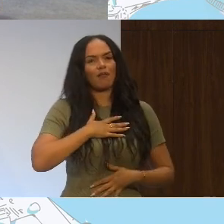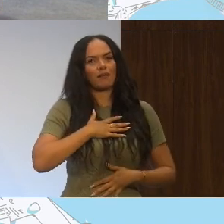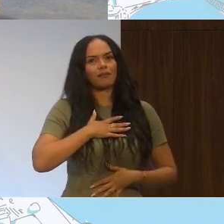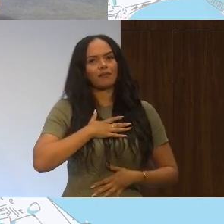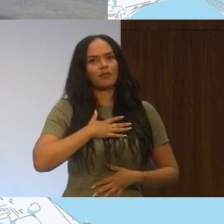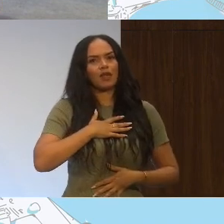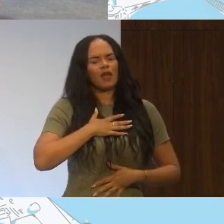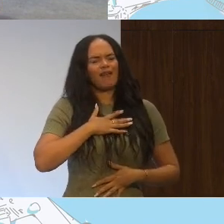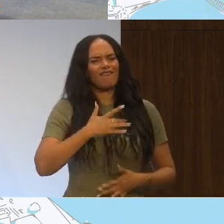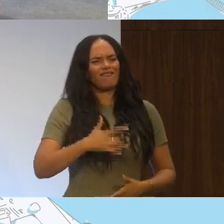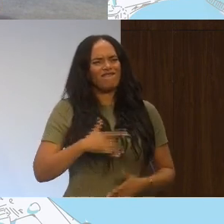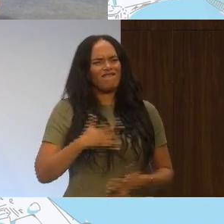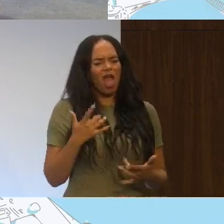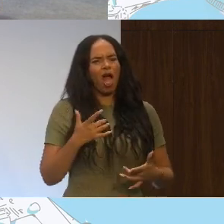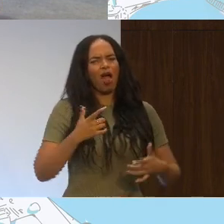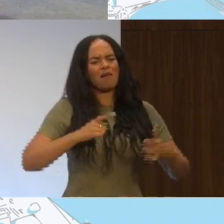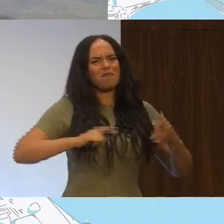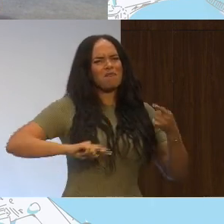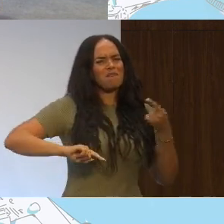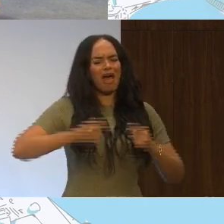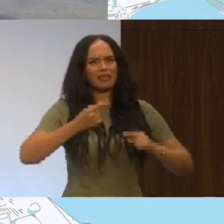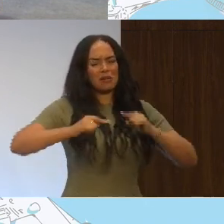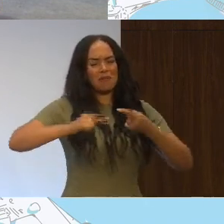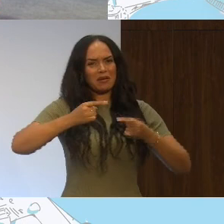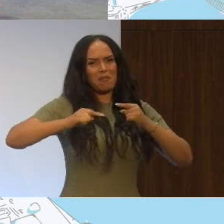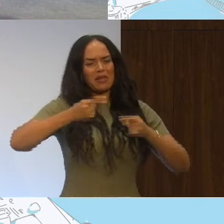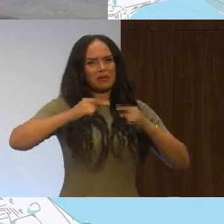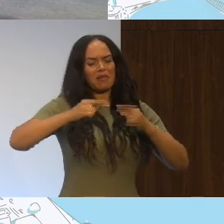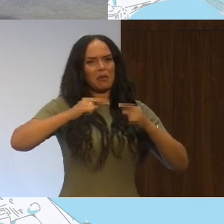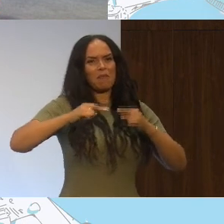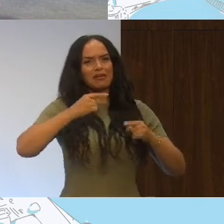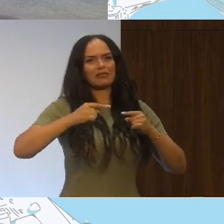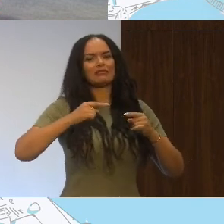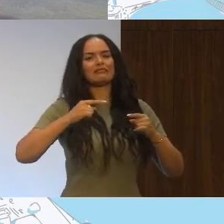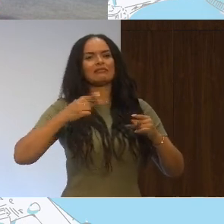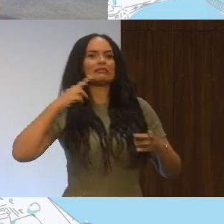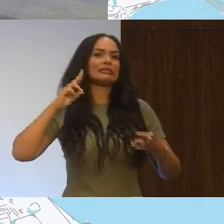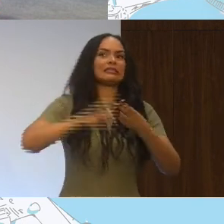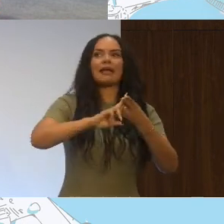constantly battling the migraine stigma. Everybody just thinks it is just a headache.